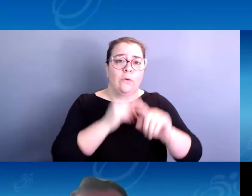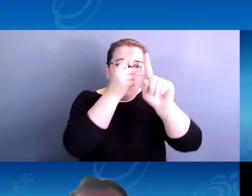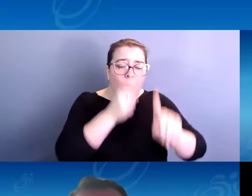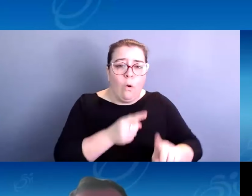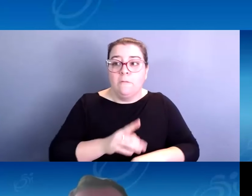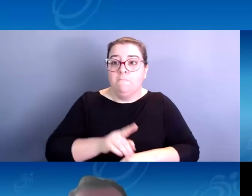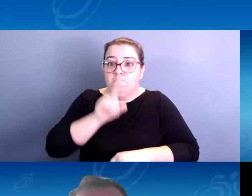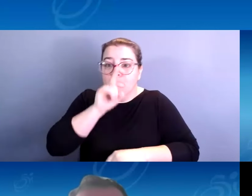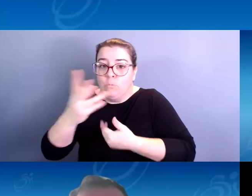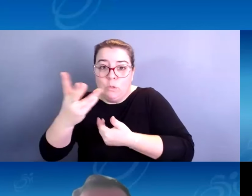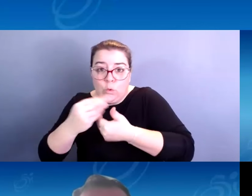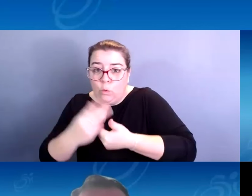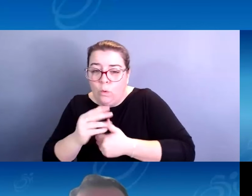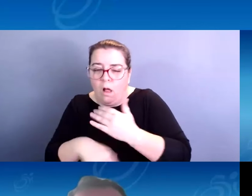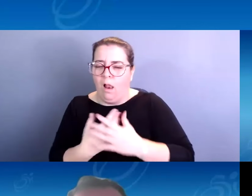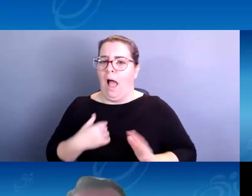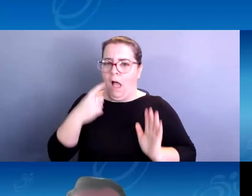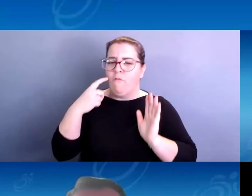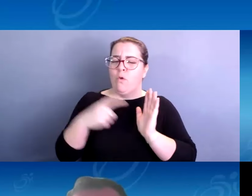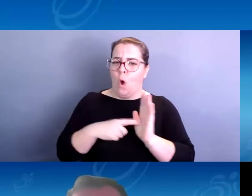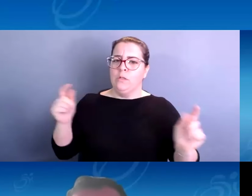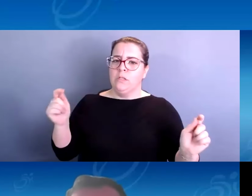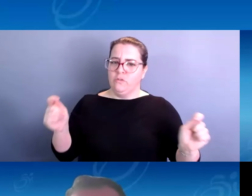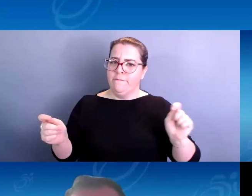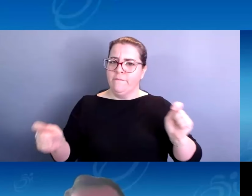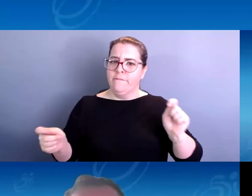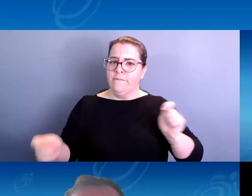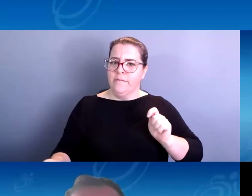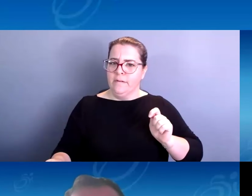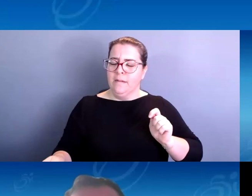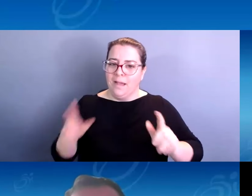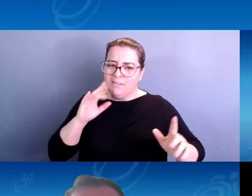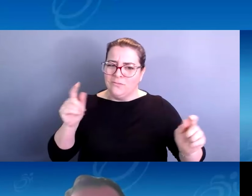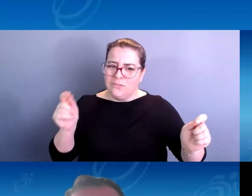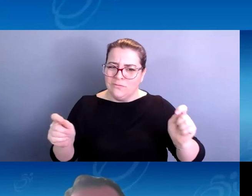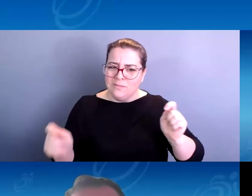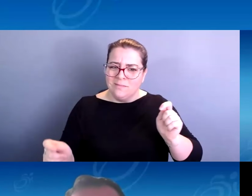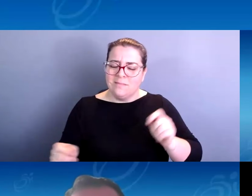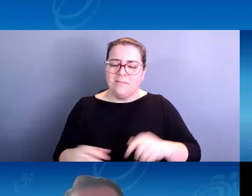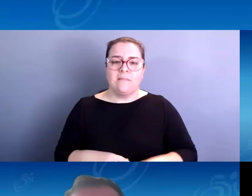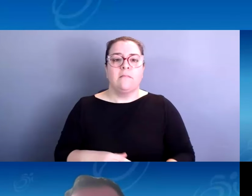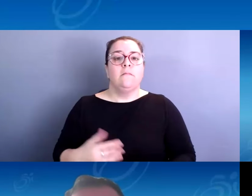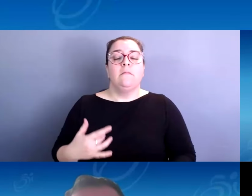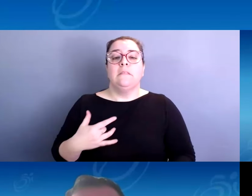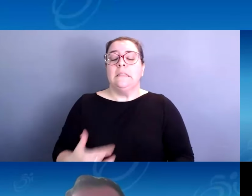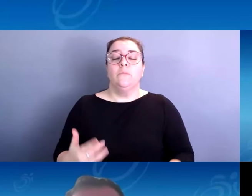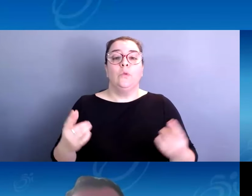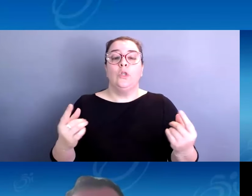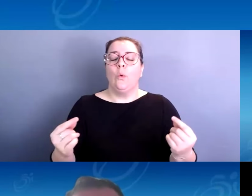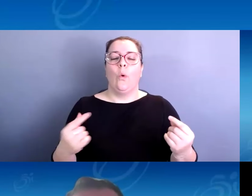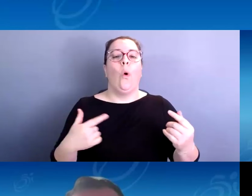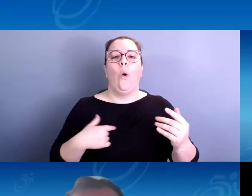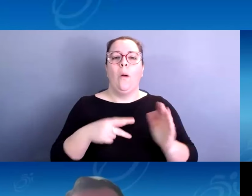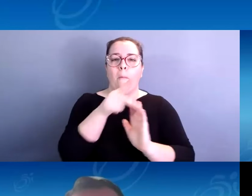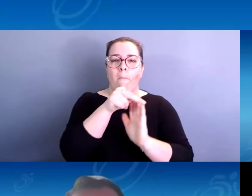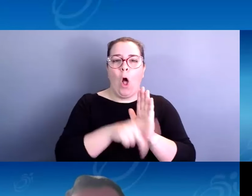and I'm noticing the change, but it is slowly happening. We usually build it for the average non-disabled individual,